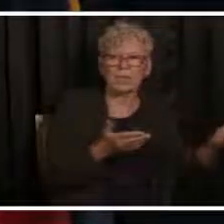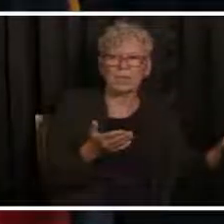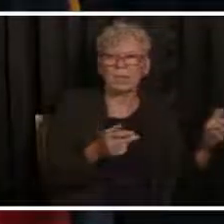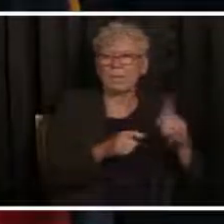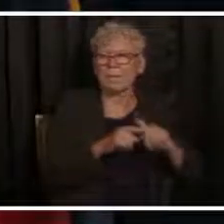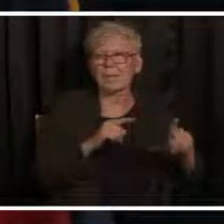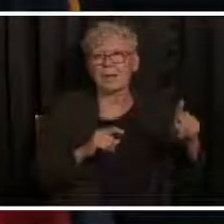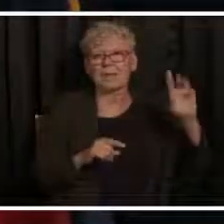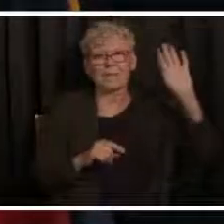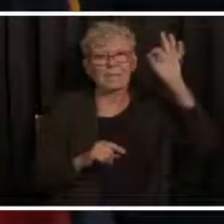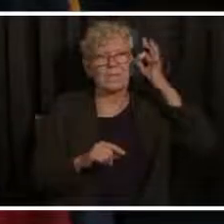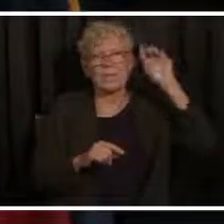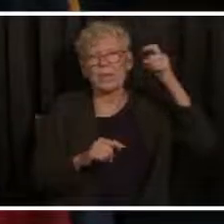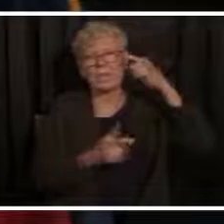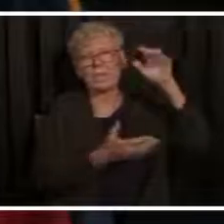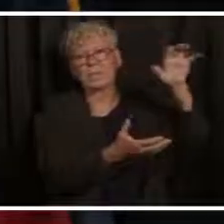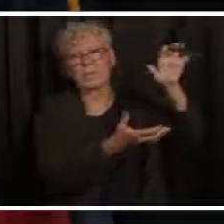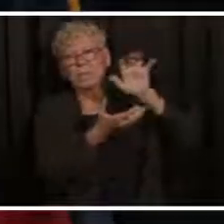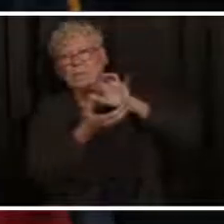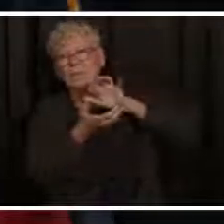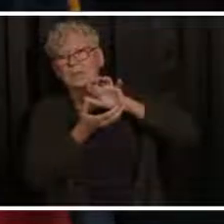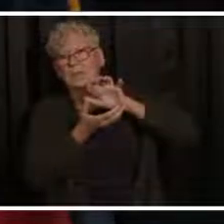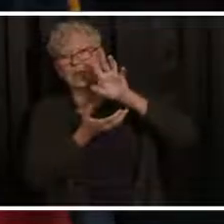government is pumping into Colorado. Uh we are doing other